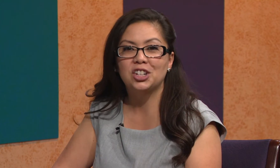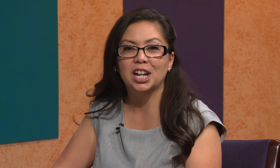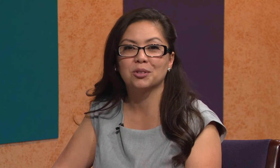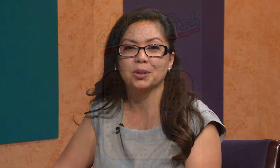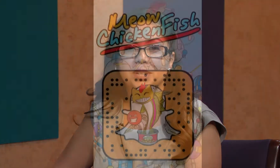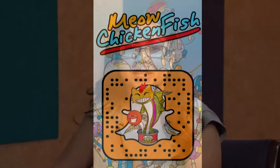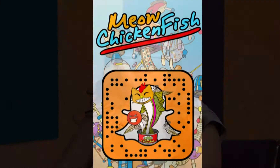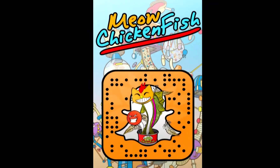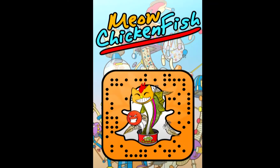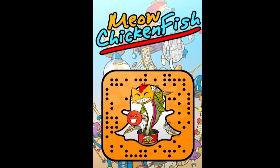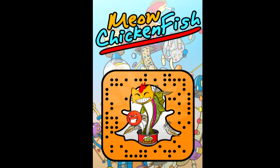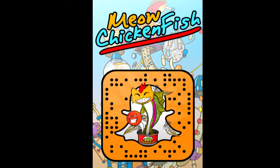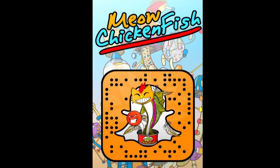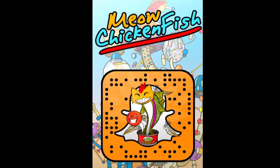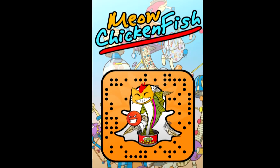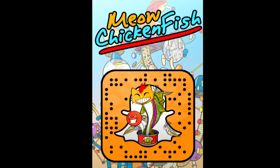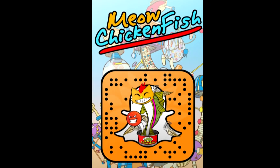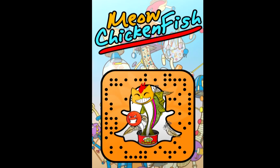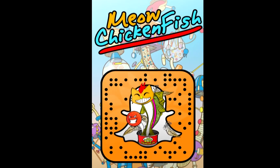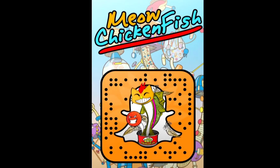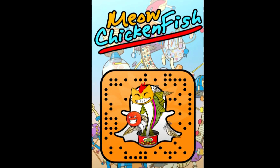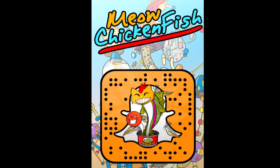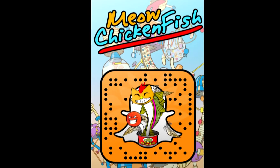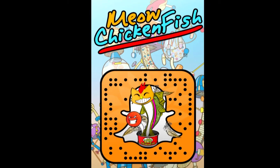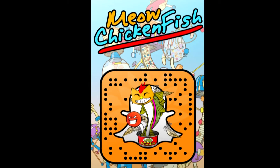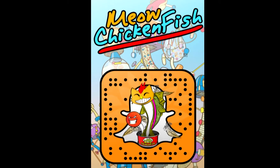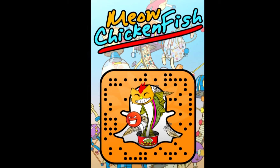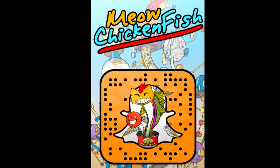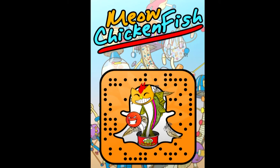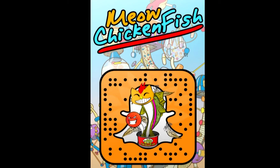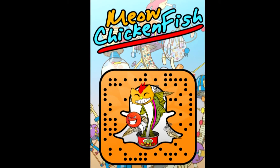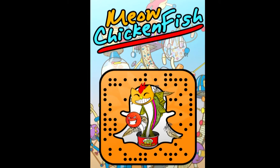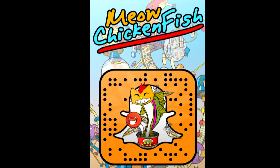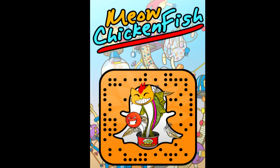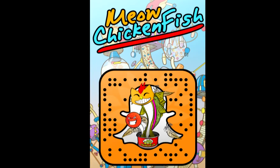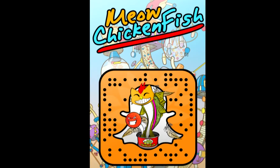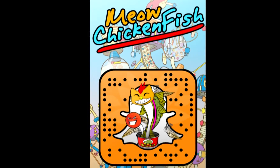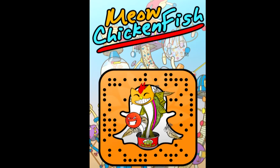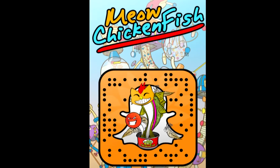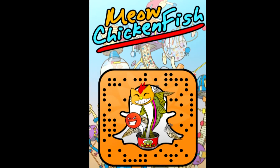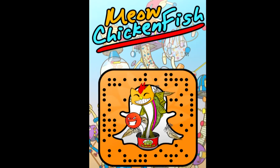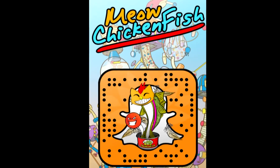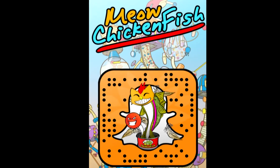Chad Krohn is the man known to his followers on Snapchat and Instagram as “Meow chicken